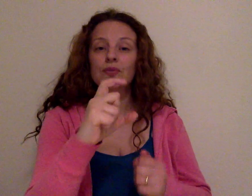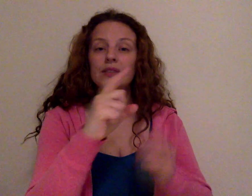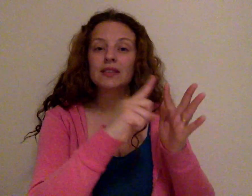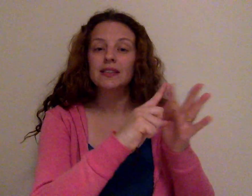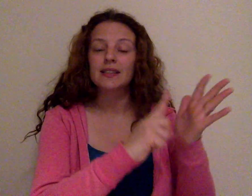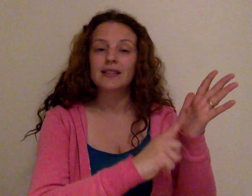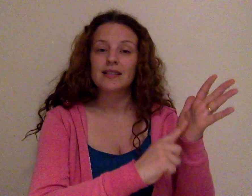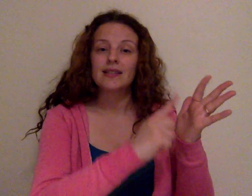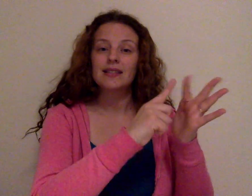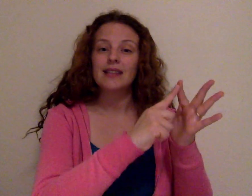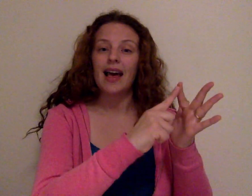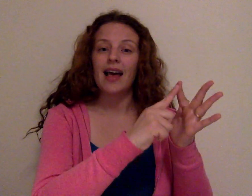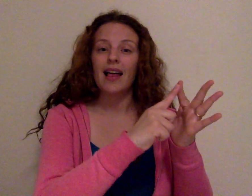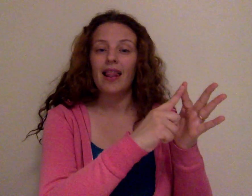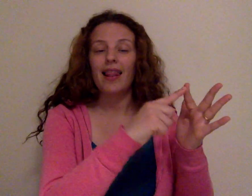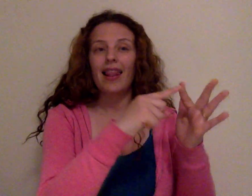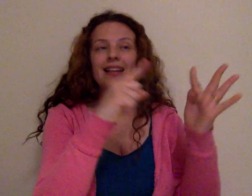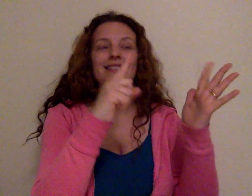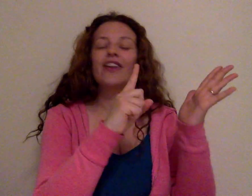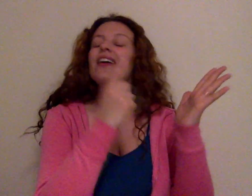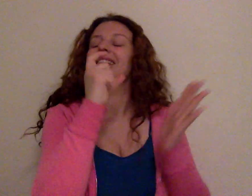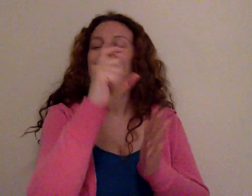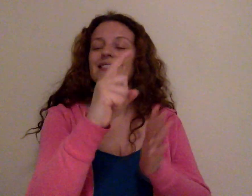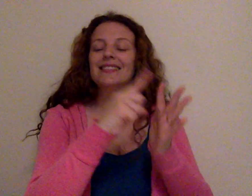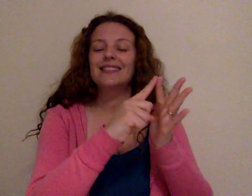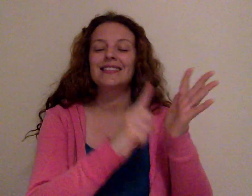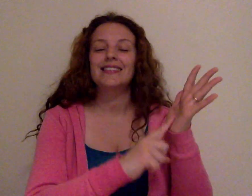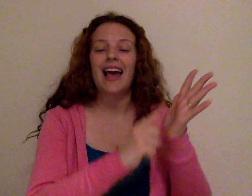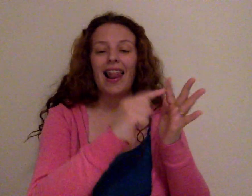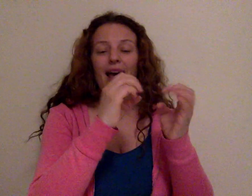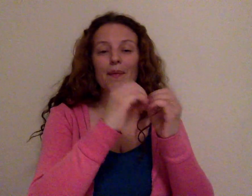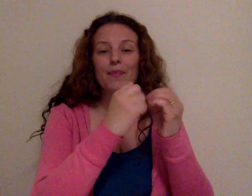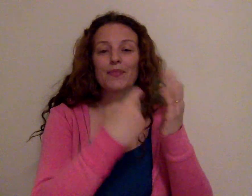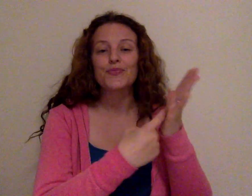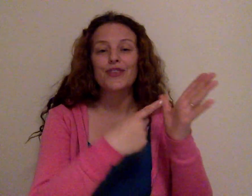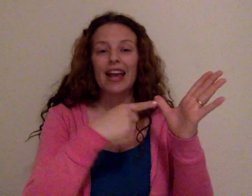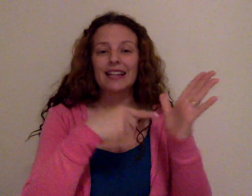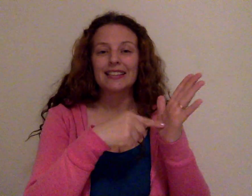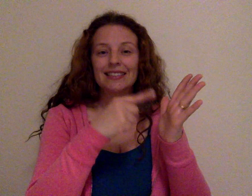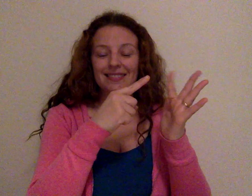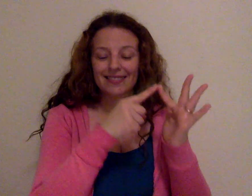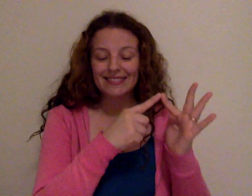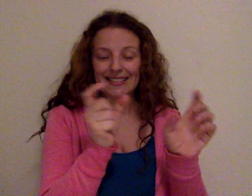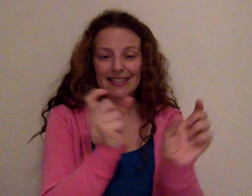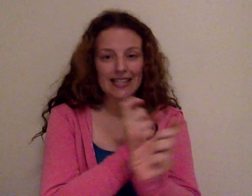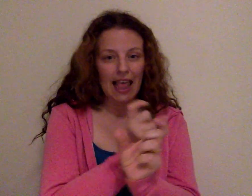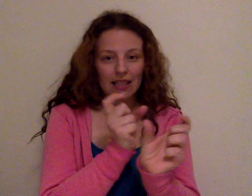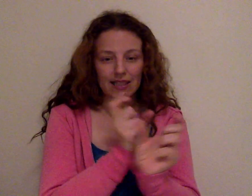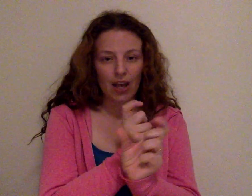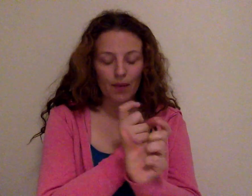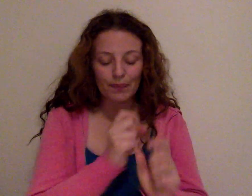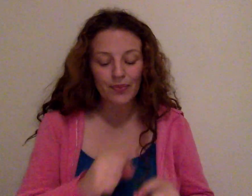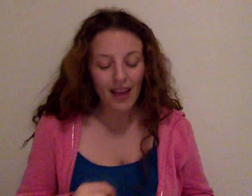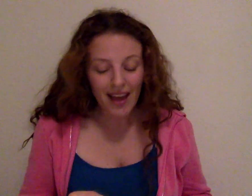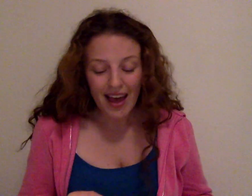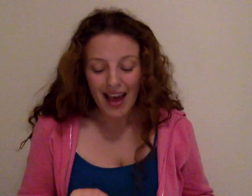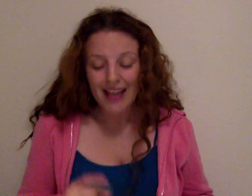Celebrate, sorry dyslexia.